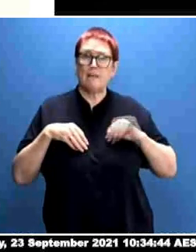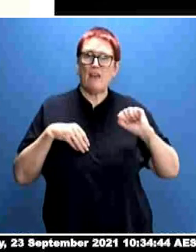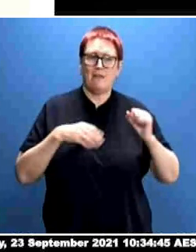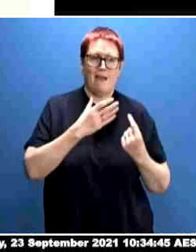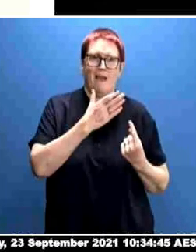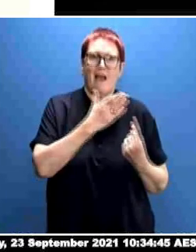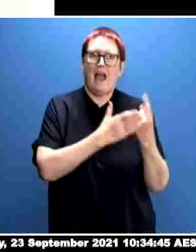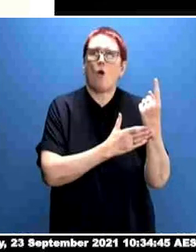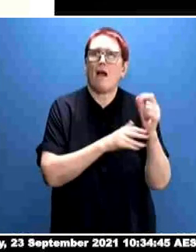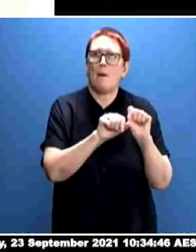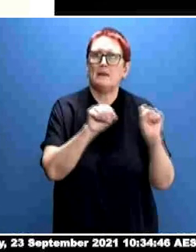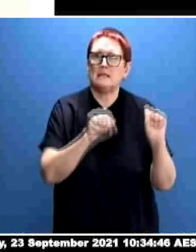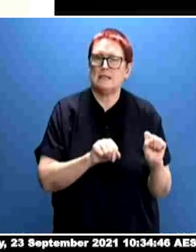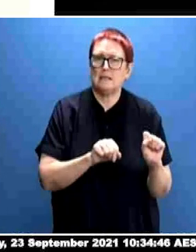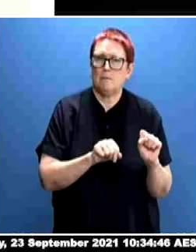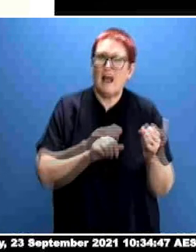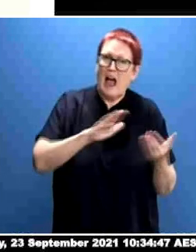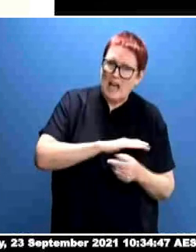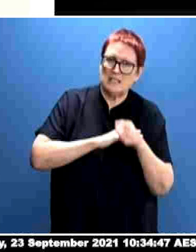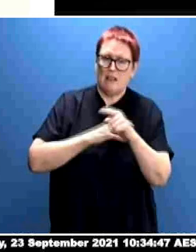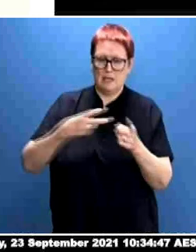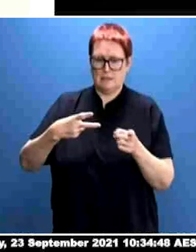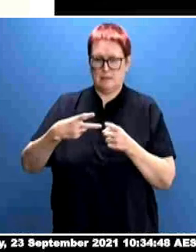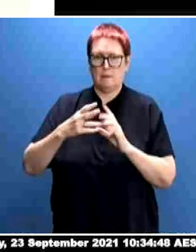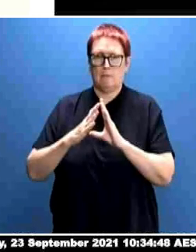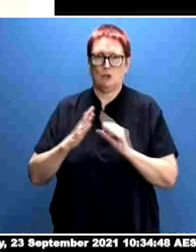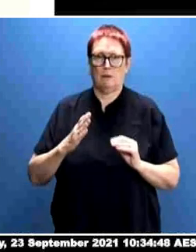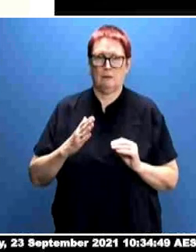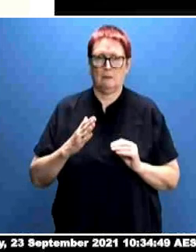that is used under the Welltree Model, and that is what's been integrated